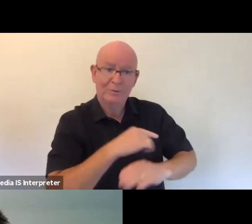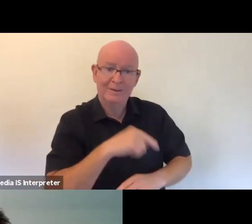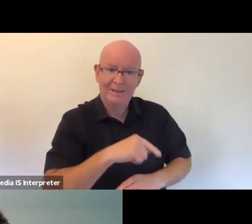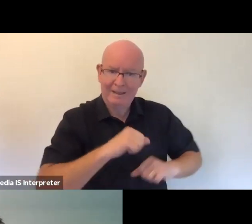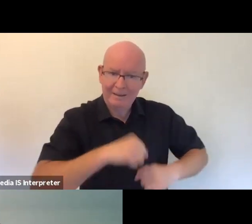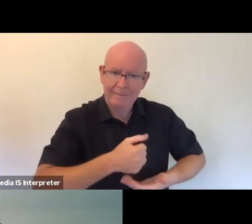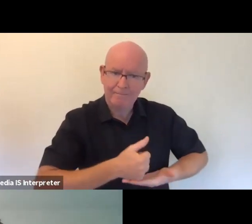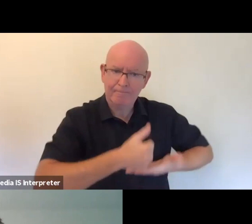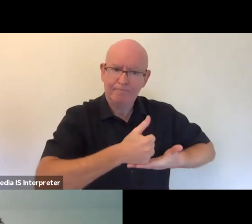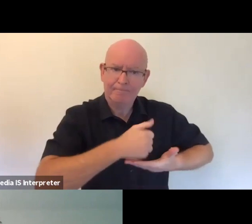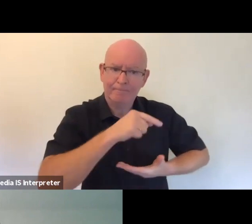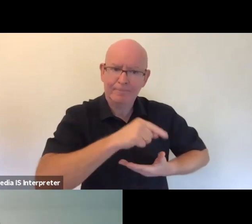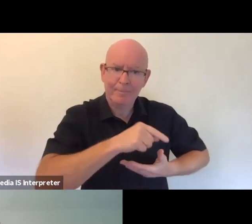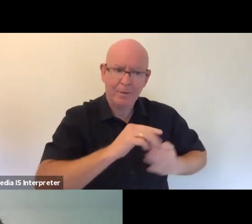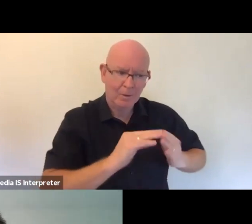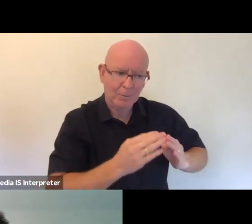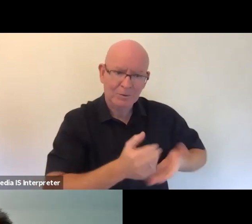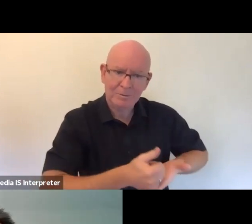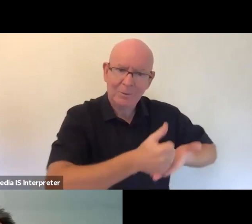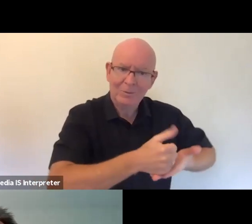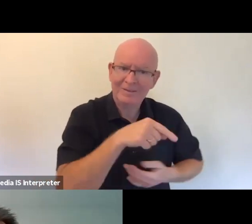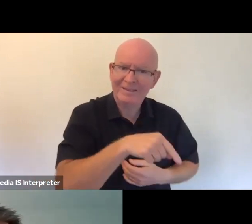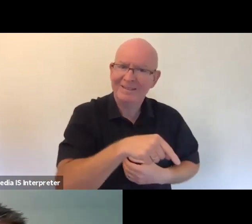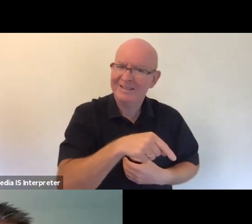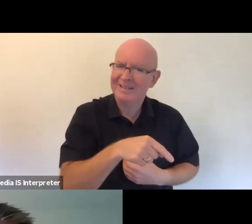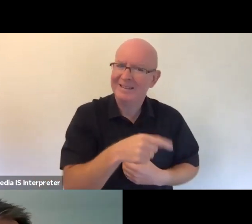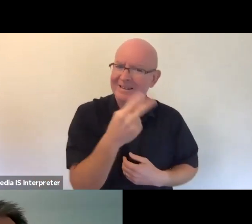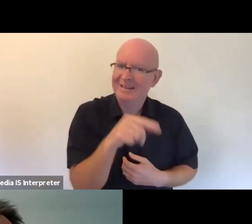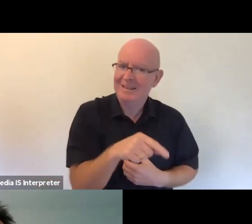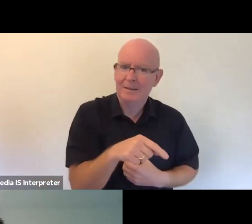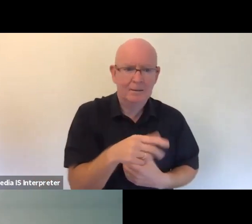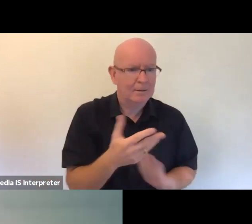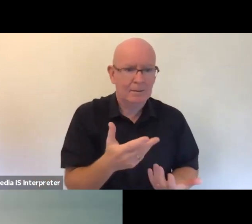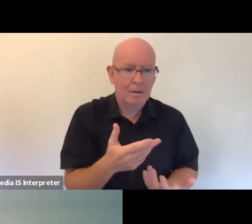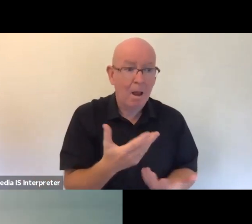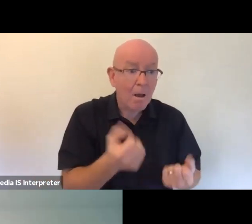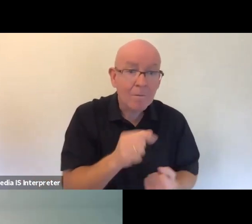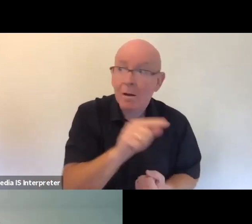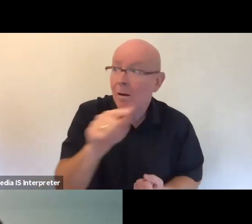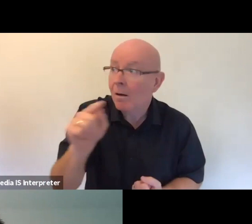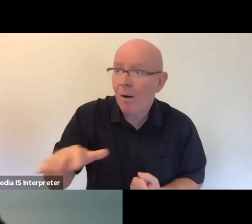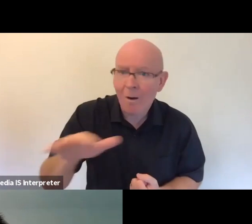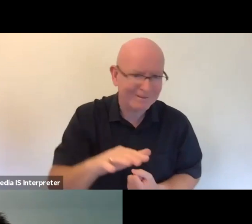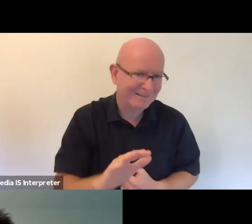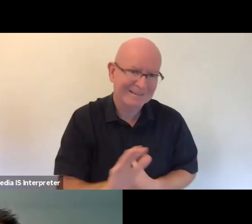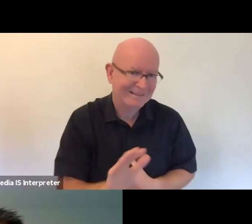And how they can leverage each other’s resources. And they all work , for instance, around community-based inclusive development,